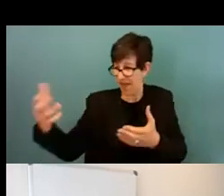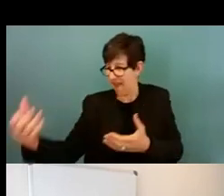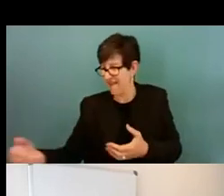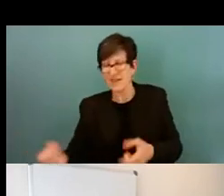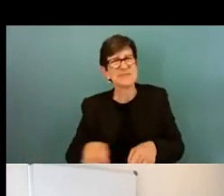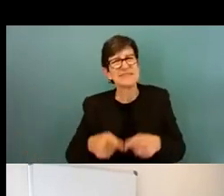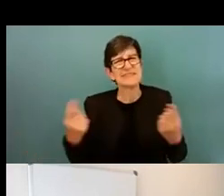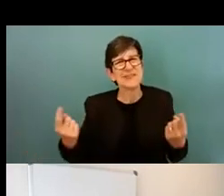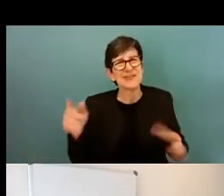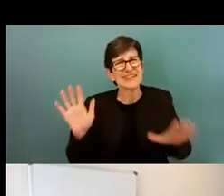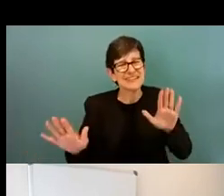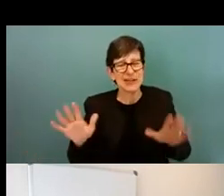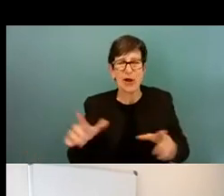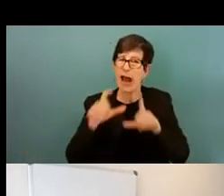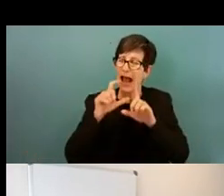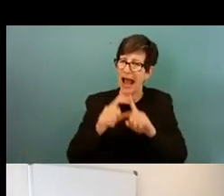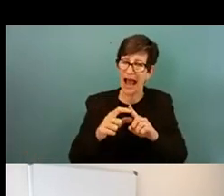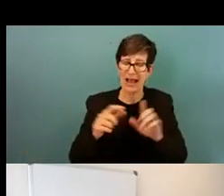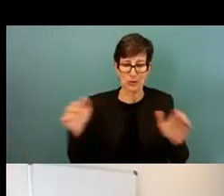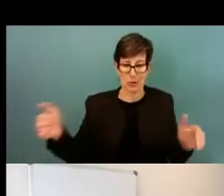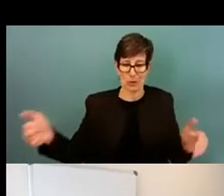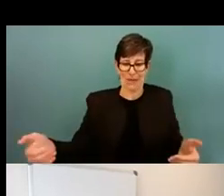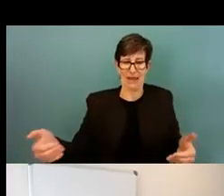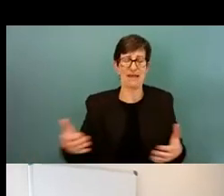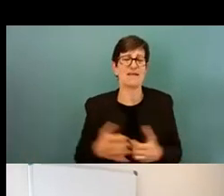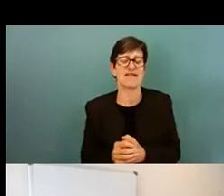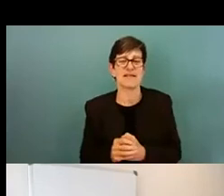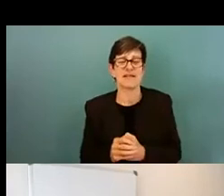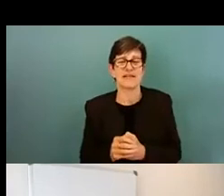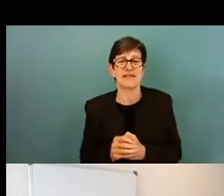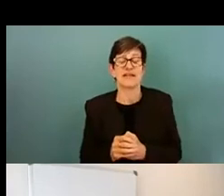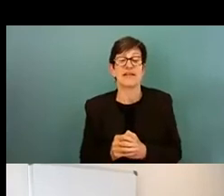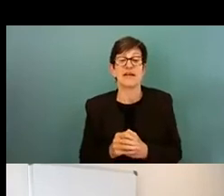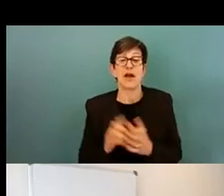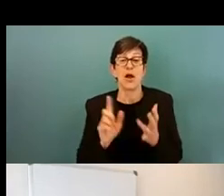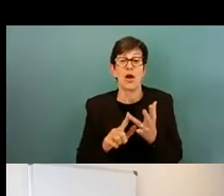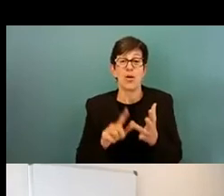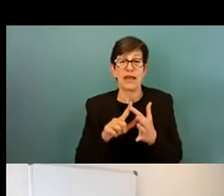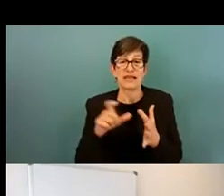When, so when we know services are quite different, what the OECD and other organizations have